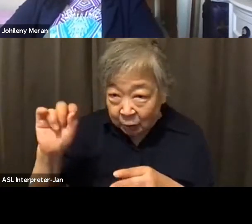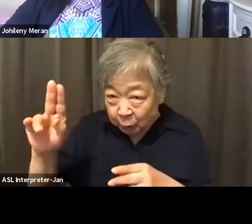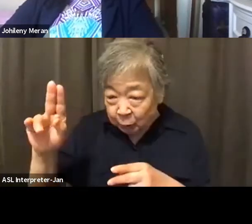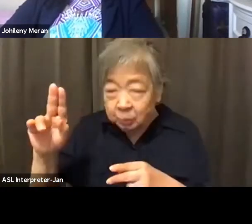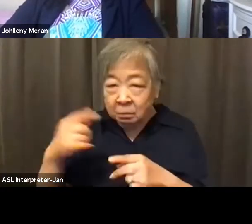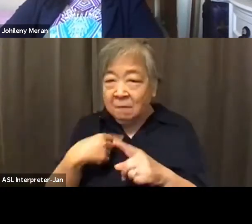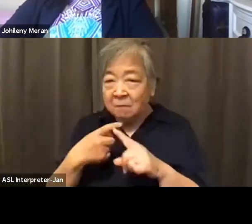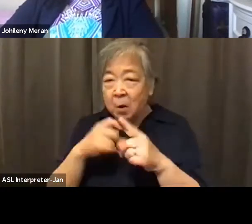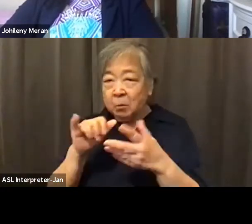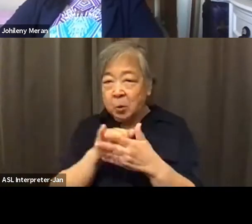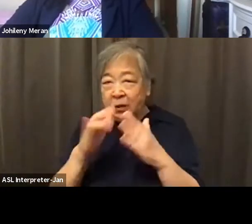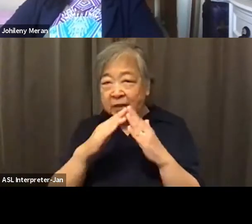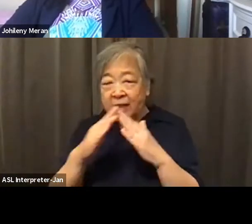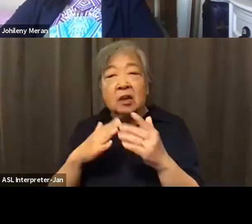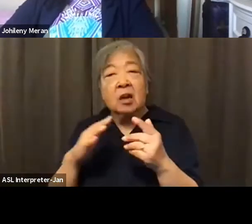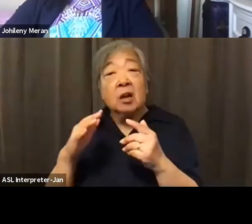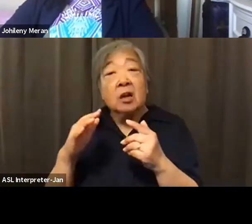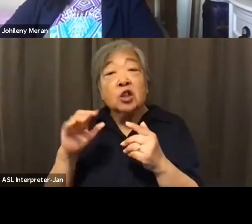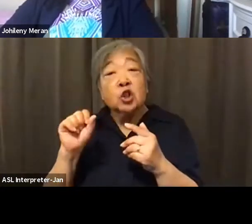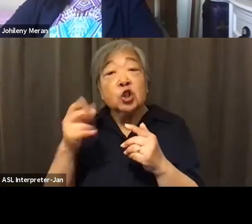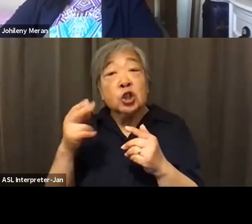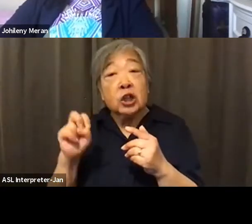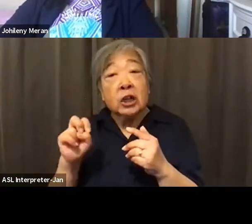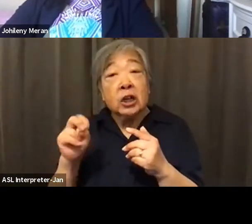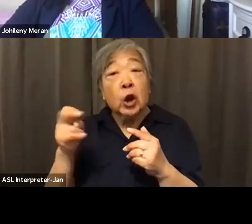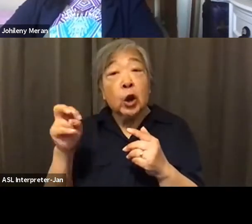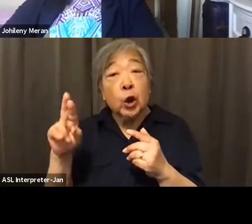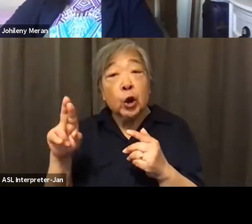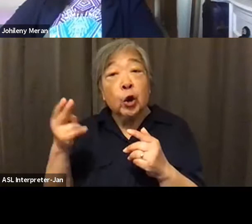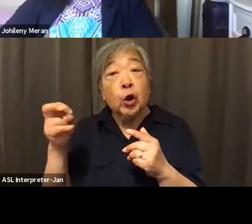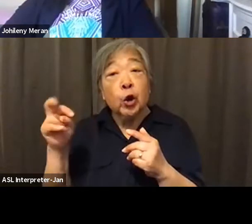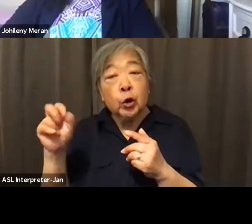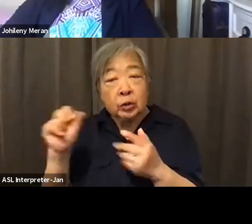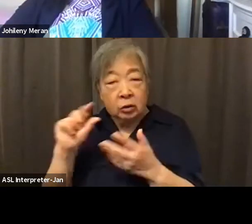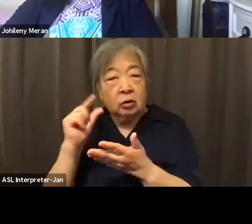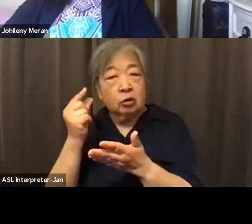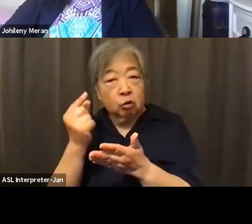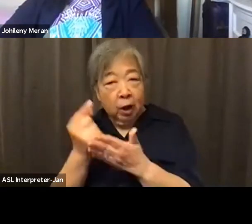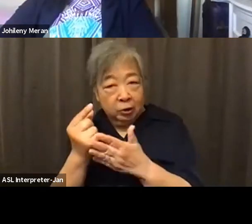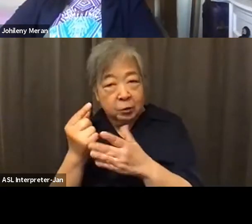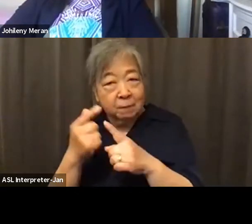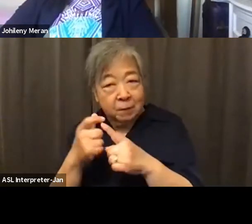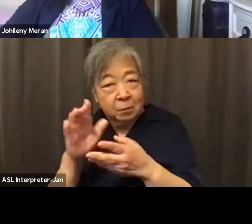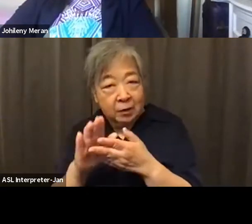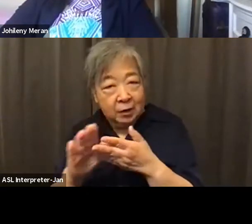My pronouns are she, her and hers, and I graduated from John Jay College of Criminal Justice